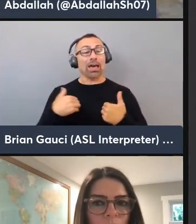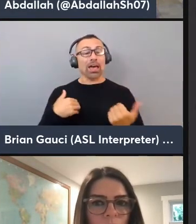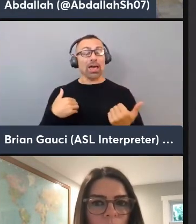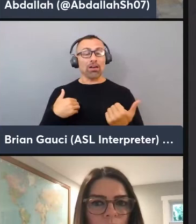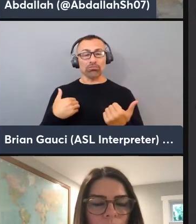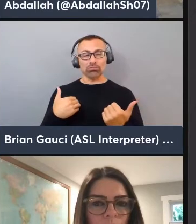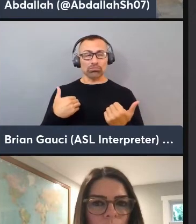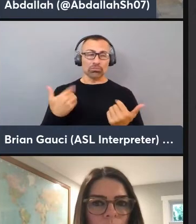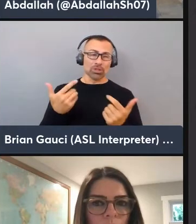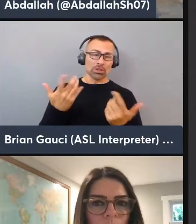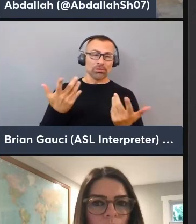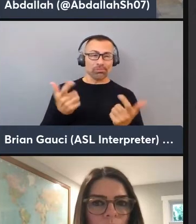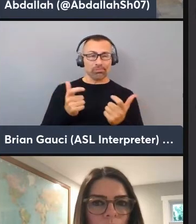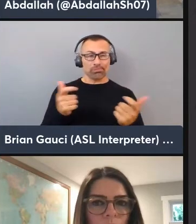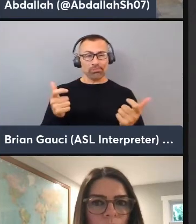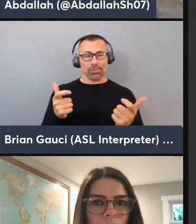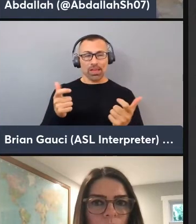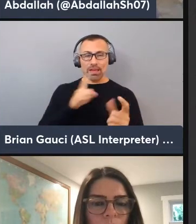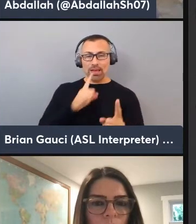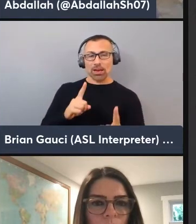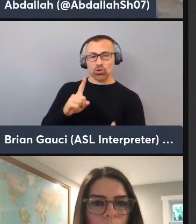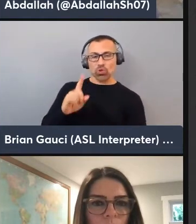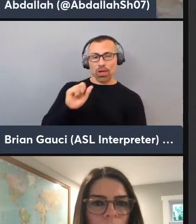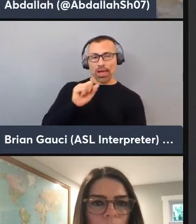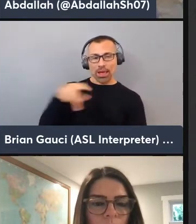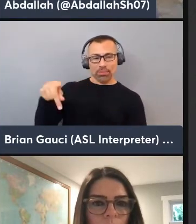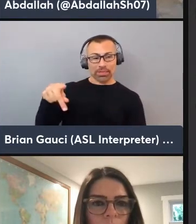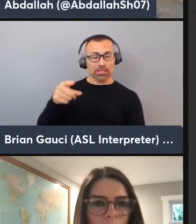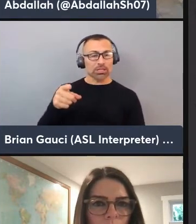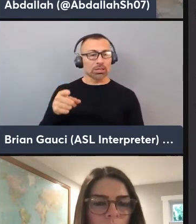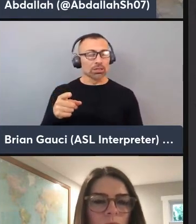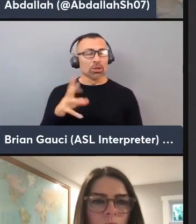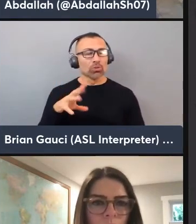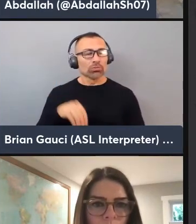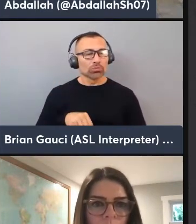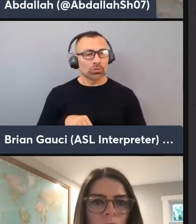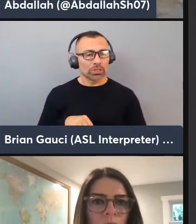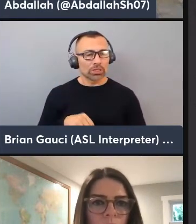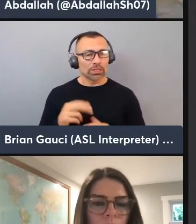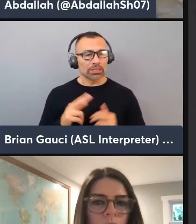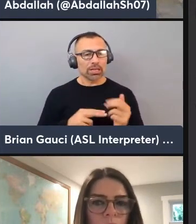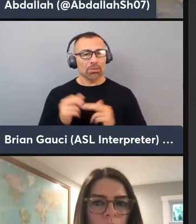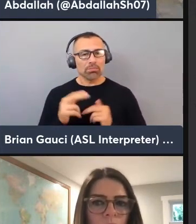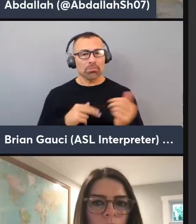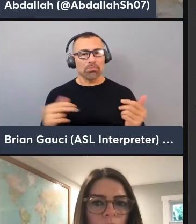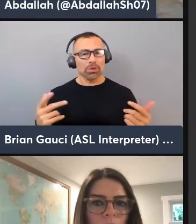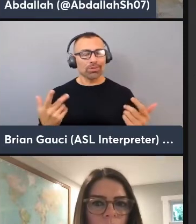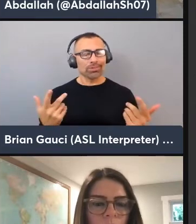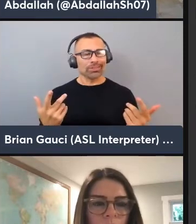I didn't actually build a full UI myself. I actually took a little bit of a shortcut